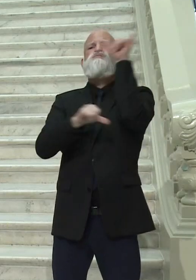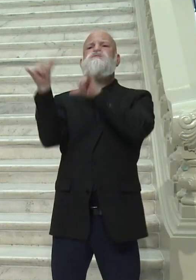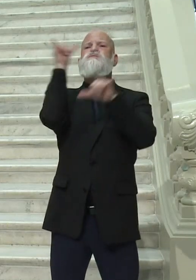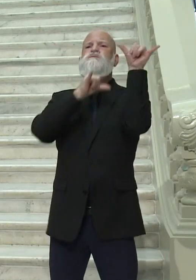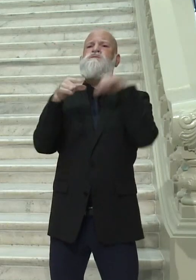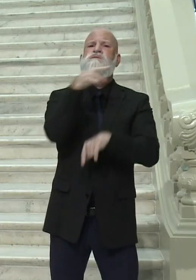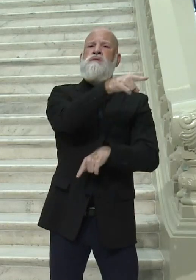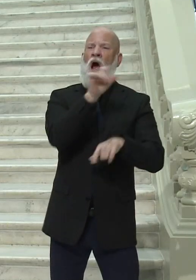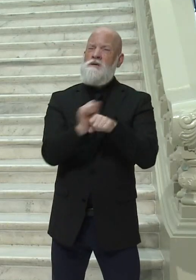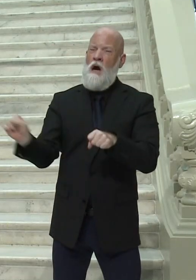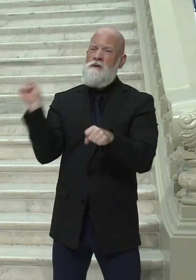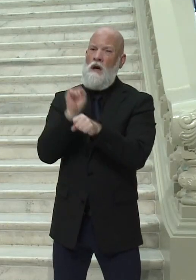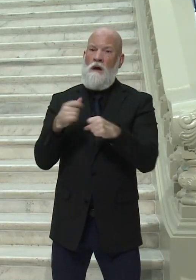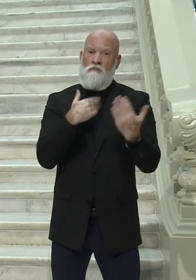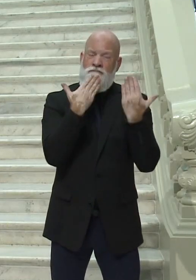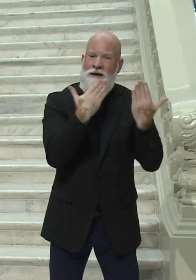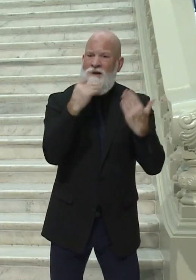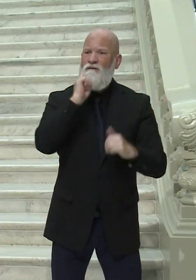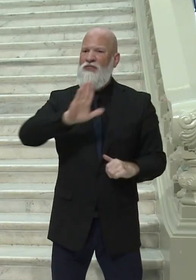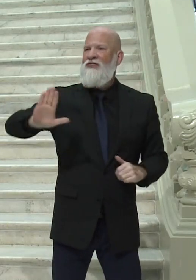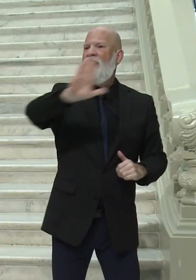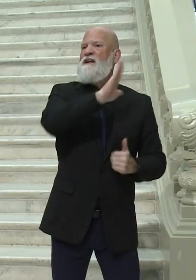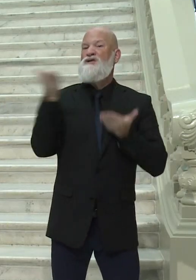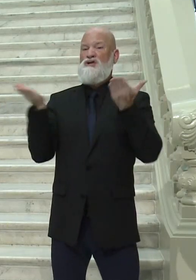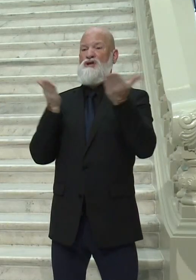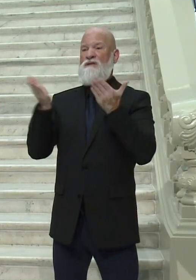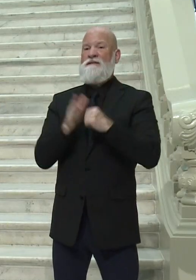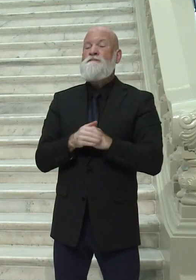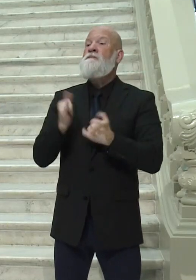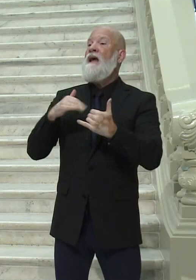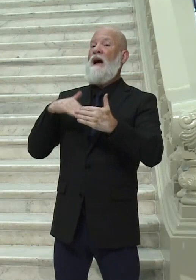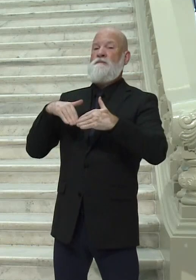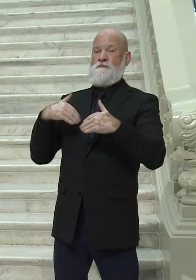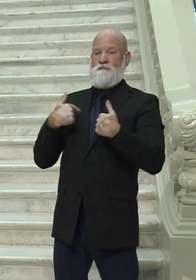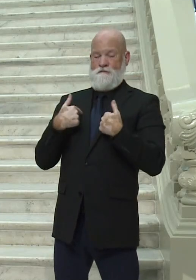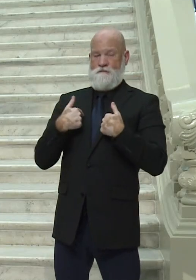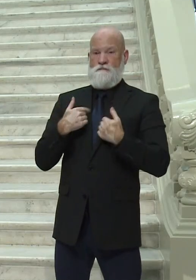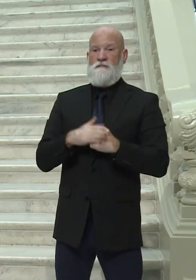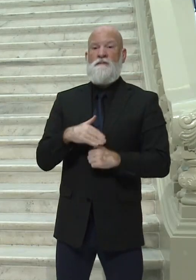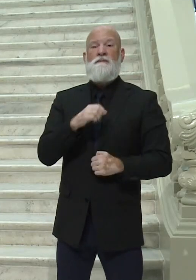BEFORE I GET STARTED, I WA CERTAINLY RECOGNIZE AND THANK CERTAINLY RECOGNIZE AND THANK CERTAINLY RECOGNIZE AND THANK THE CERTAINLY RECOGNIZE AND THANK THE FRONT-LINE CERTAINLY RECOGNIZE AND THANK THE FRONT-LINE WORKERS CERTAINLY RECOGNIZE AND THANK THE FRONT-LINE WORKERS WHO CERTAINLY RECOGNIZE AND THANK THE FRONT-LINE WORKERS WHO ARE THE FRONT-LINE WORKERS WHO ARE THE FRONT-LINE WORKERS WHO ARE HELPING THE FRONT-LINE WORKERS WHO ARE HELPING US THE FRONT-LINE WORKERS WHO ARE HELPING US BATTLE THE FRONT-LINE WORKERS WHO ARE HELPING US BATTLE THIS THE FRONT-LINE WORKERS WHO ARE HELPING US BATTLE THIS ILLNESS. HELPING US BATTLE THIS ILLNESS. HELPING US BATTLE THIS ILLNESS. WE HELPING US BATTLE THIS ILLNESS. WE GREATLY HELPING US BATTLE THIS ILLNESS. WE GREATLY APPRECIATE HELPING US BATTLE THIS ILLNESS. WE GREATLY APPRECIATE THEIR WE GREATLY APPRECIATE THEIR WE GREATLY APPRECIATE THEIR SERVICE WE GREATLY APPRECIATE THEIR SERVICE TO WE GREATLY APPRECIATE THEIR SERVICE TO THE WE GREATLY APPRECIATE THEIR SERVICE TO THE STATE WE GREATLY APPRECIATE THEIR SERVICE TO THE STATE OF SERVICE TO THE STATE OF SERVICE TO THE STATE OF GEORGIA. GEORGIA. GEORGIA. I'M GEORGIA. I'M HERE GEORGIA. I'M HERE TO